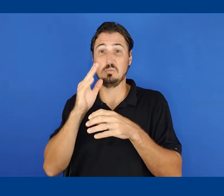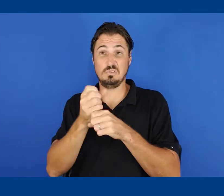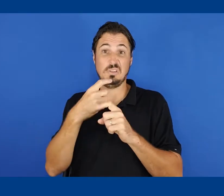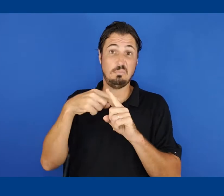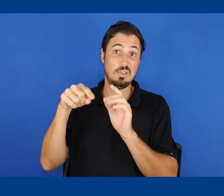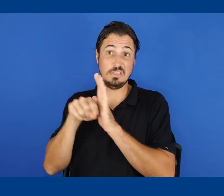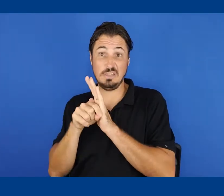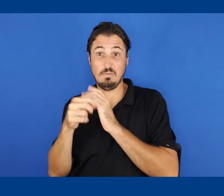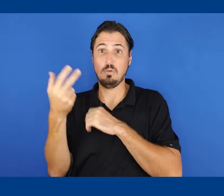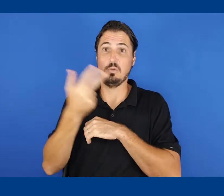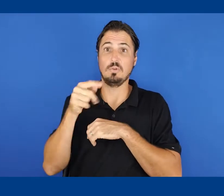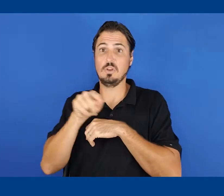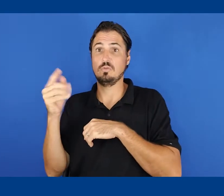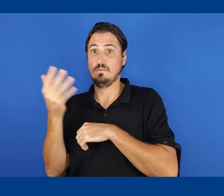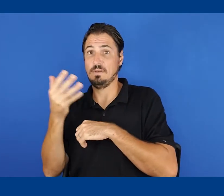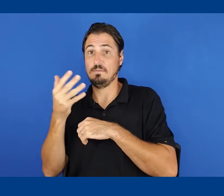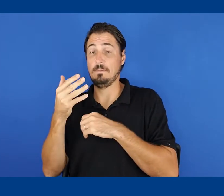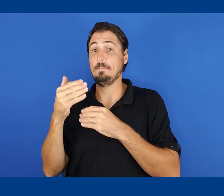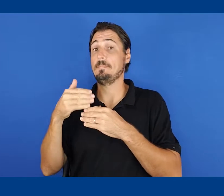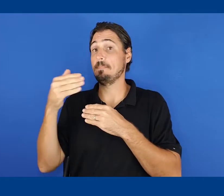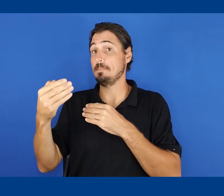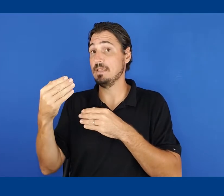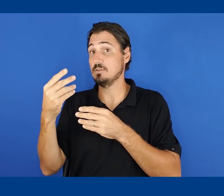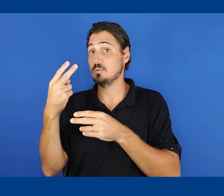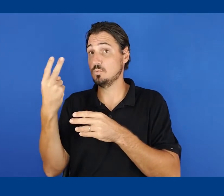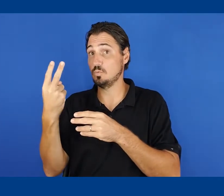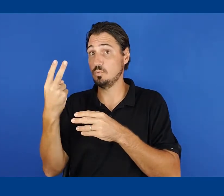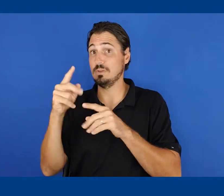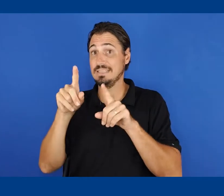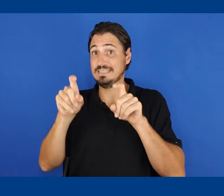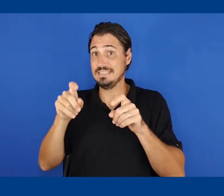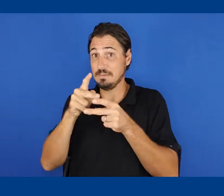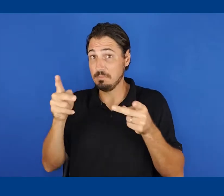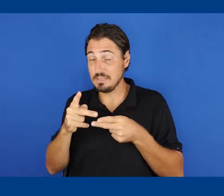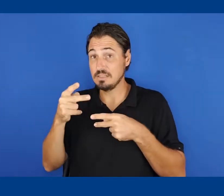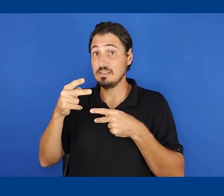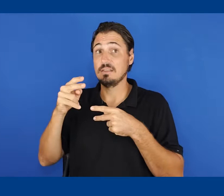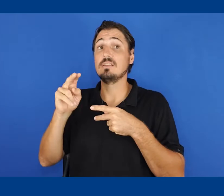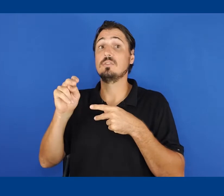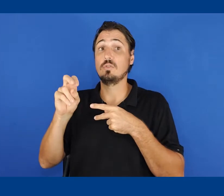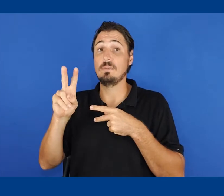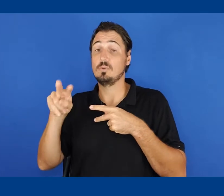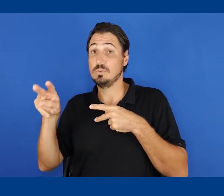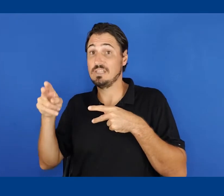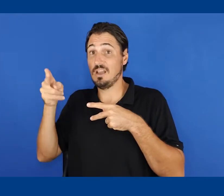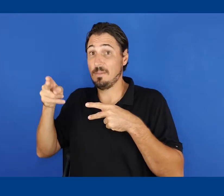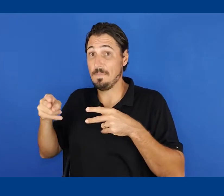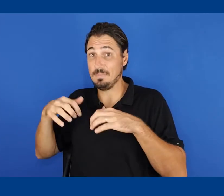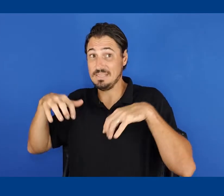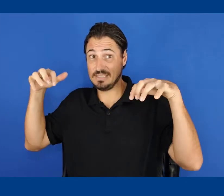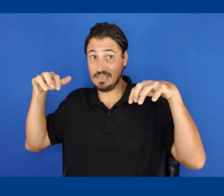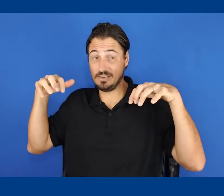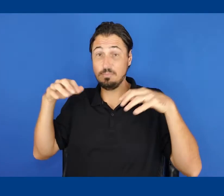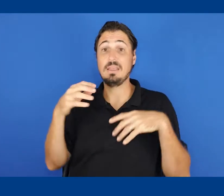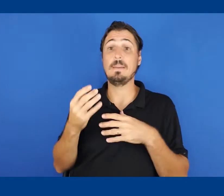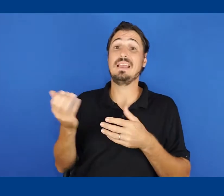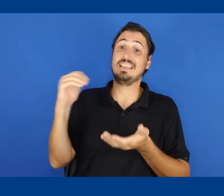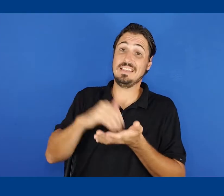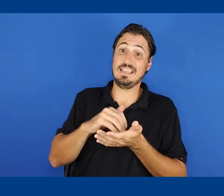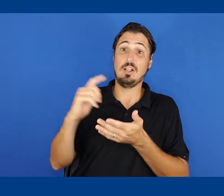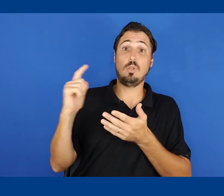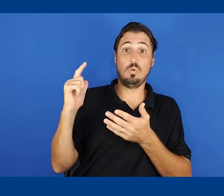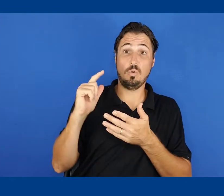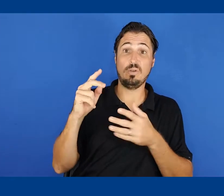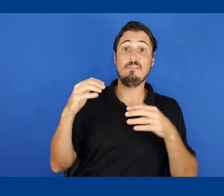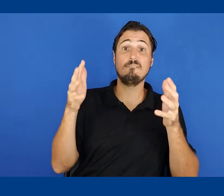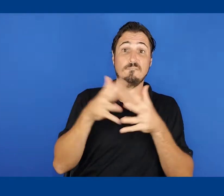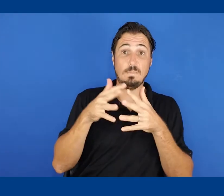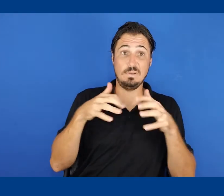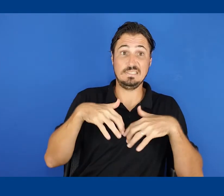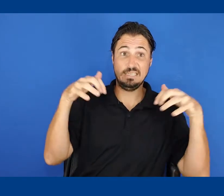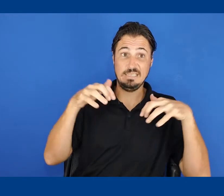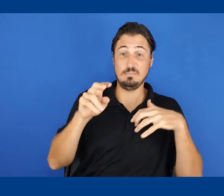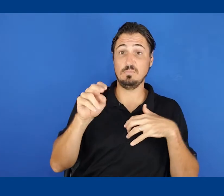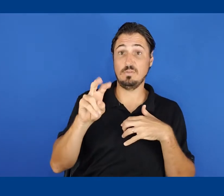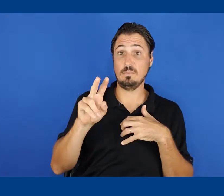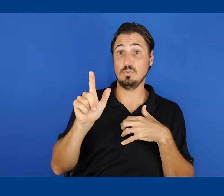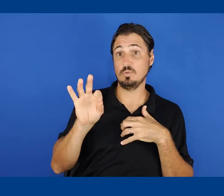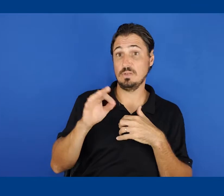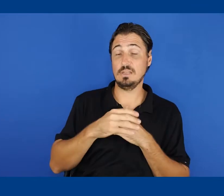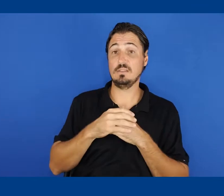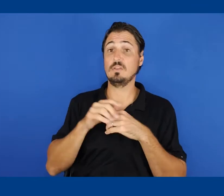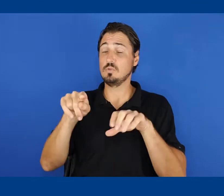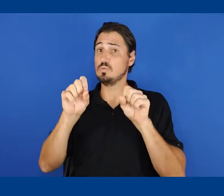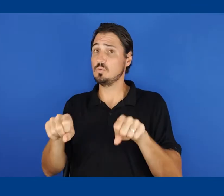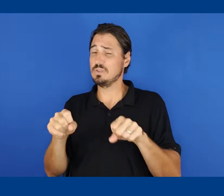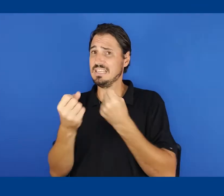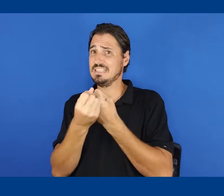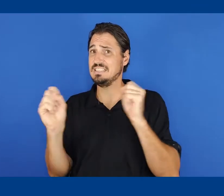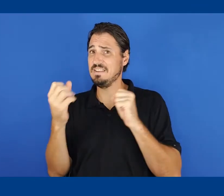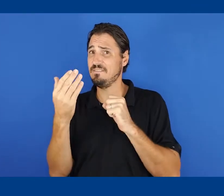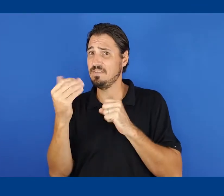The next two testing sites will be this Sunday, November 22 at Hanapepe Stadium and November 29, back at Vidinha Stadium. Save at least 15 minutes of wait time by pre-registering at